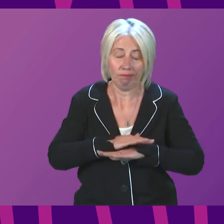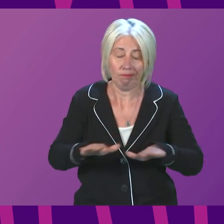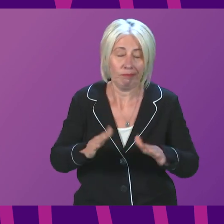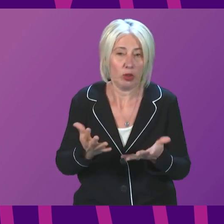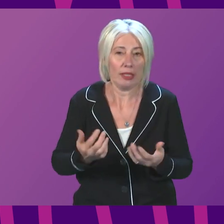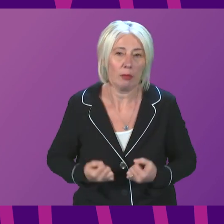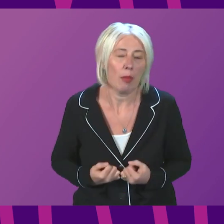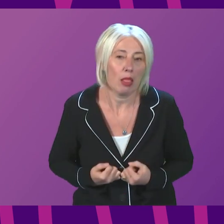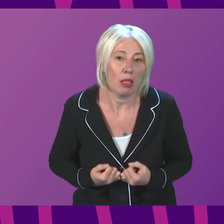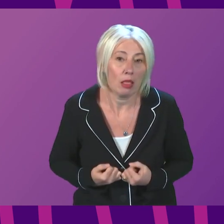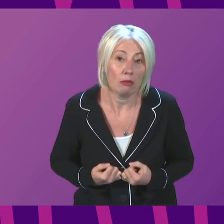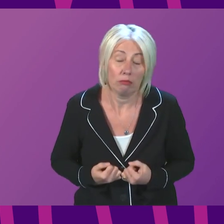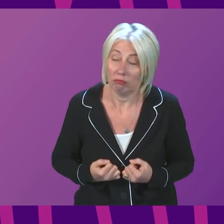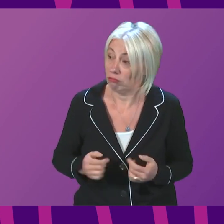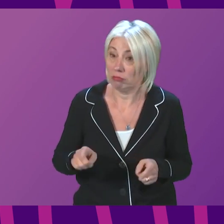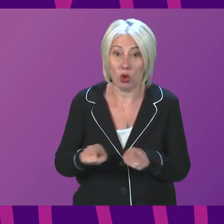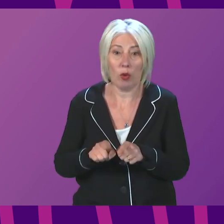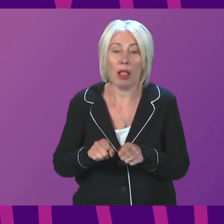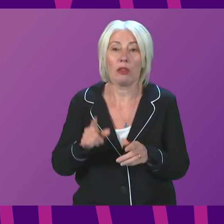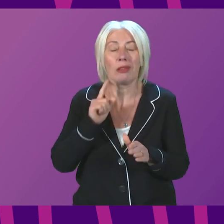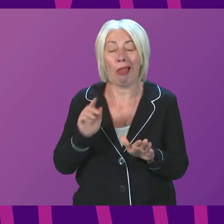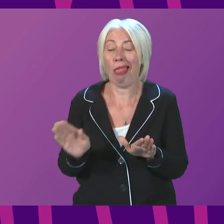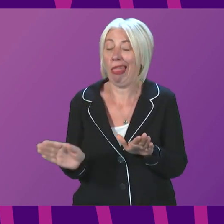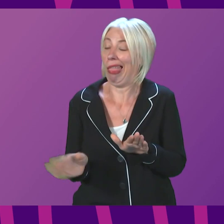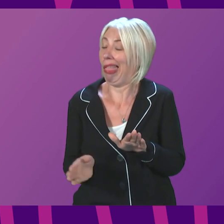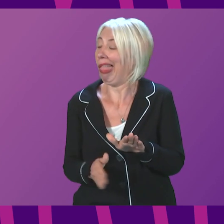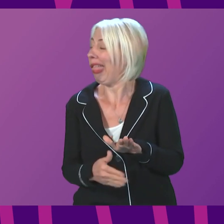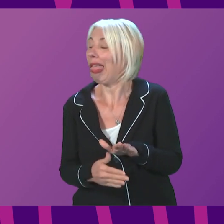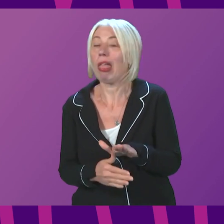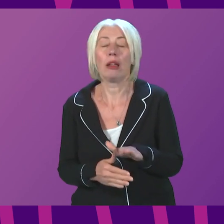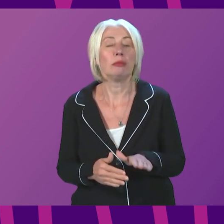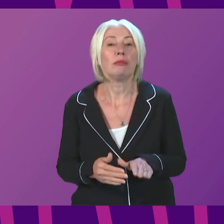rightly, is not brushed under the carpet, as it used to be.